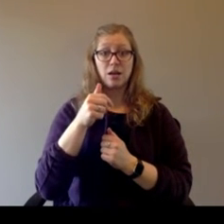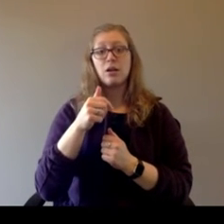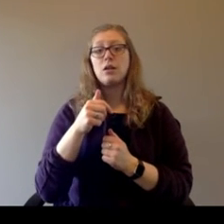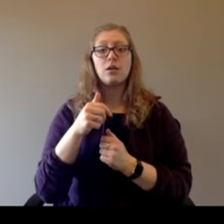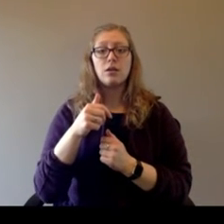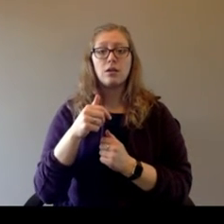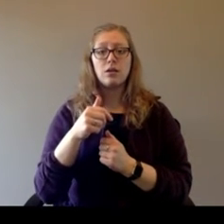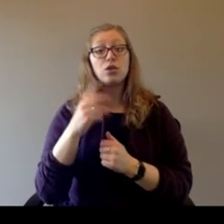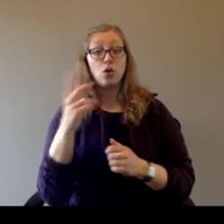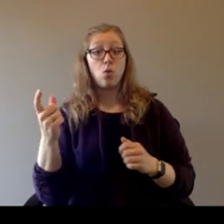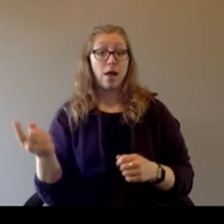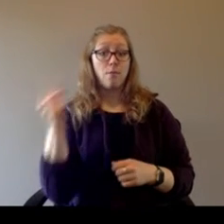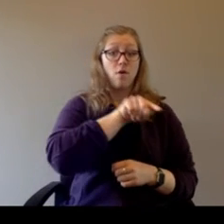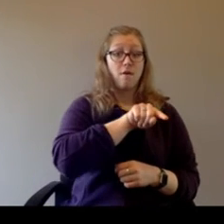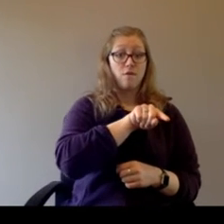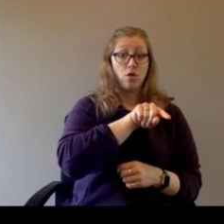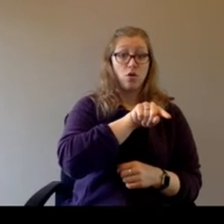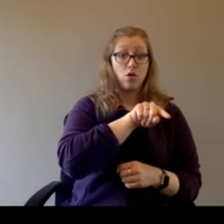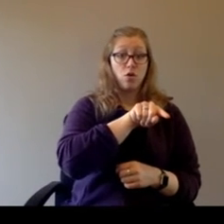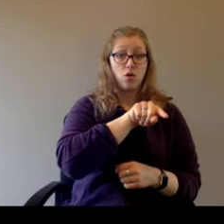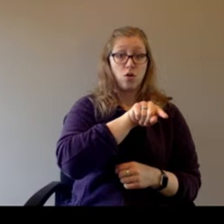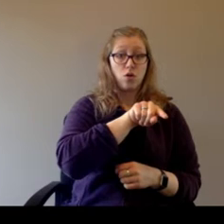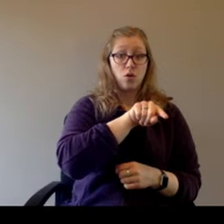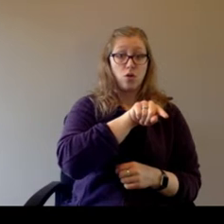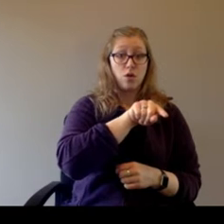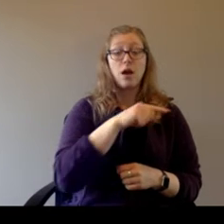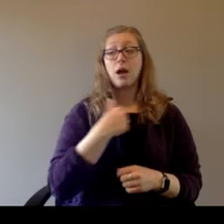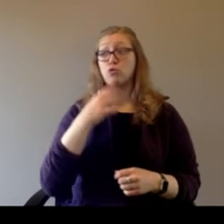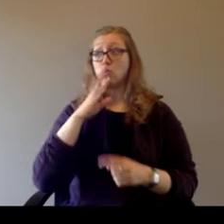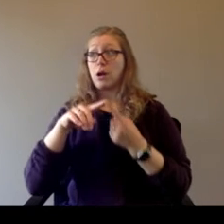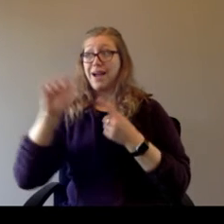So I'm going to say AB is congruent to DE.